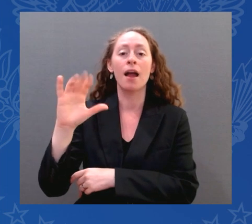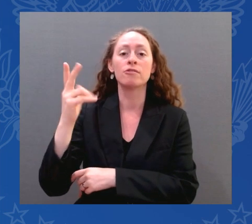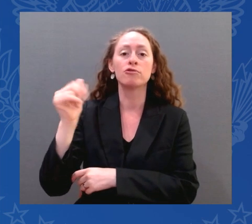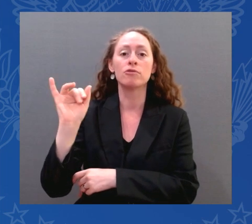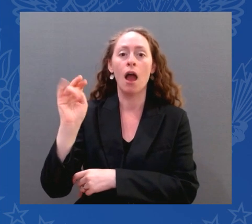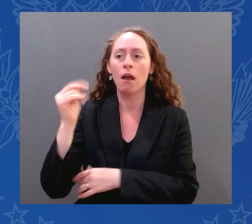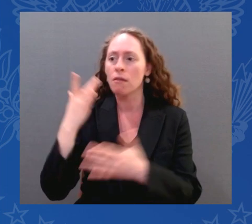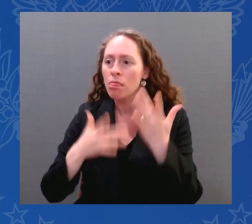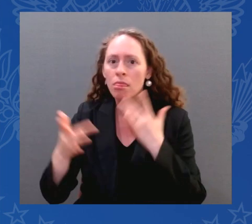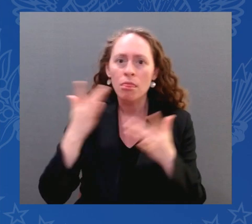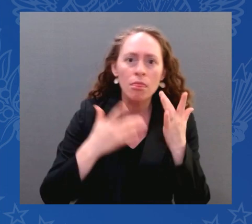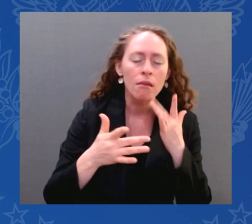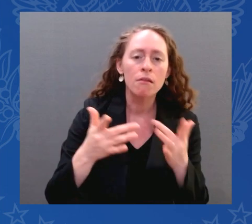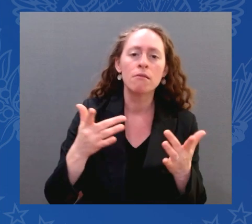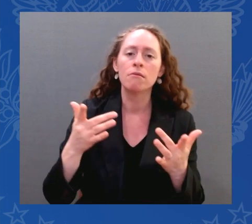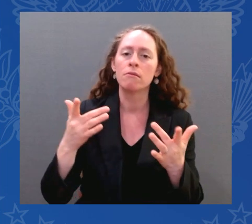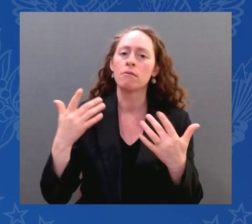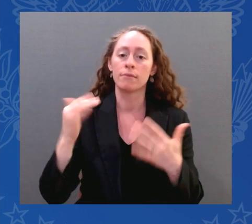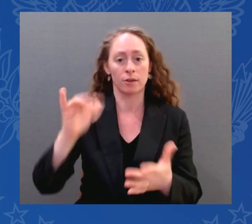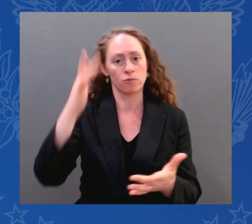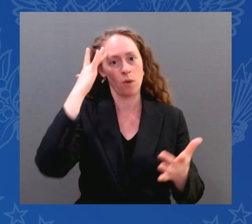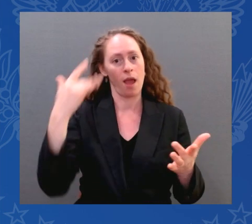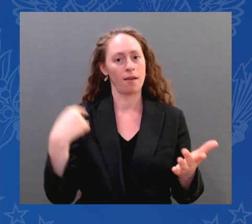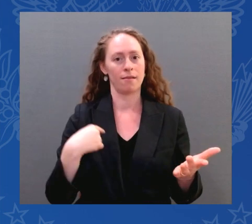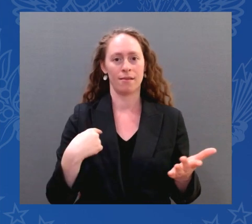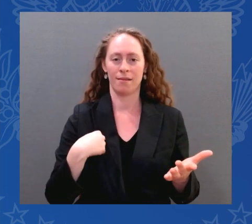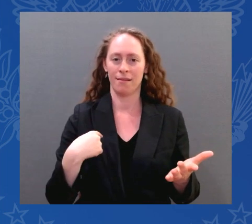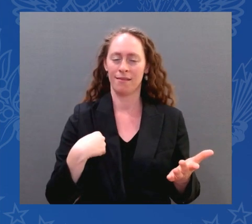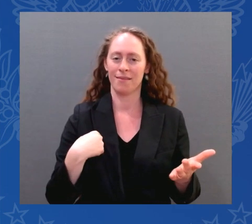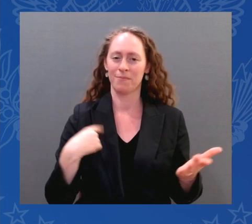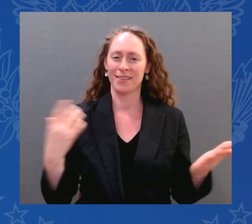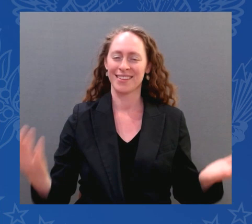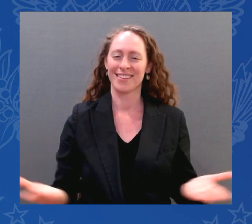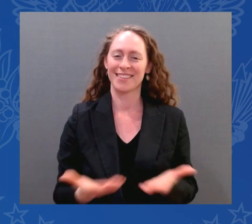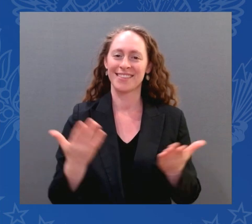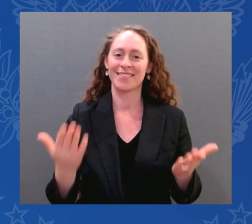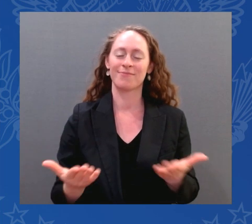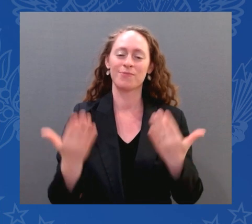It is time to get America's supply chain rolling again.